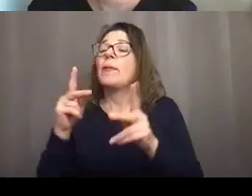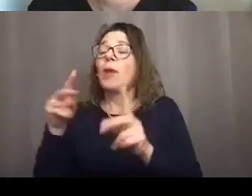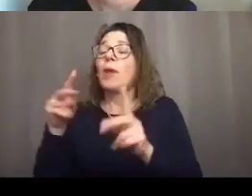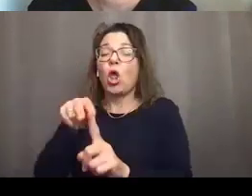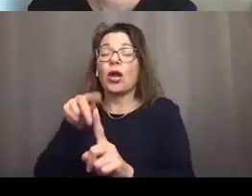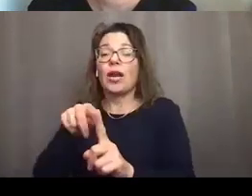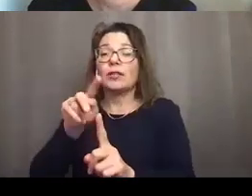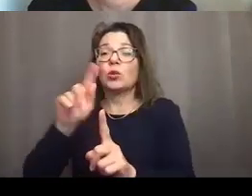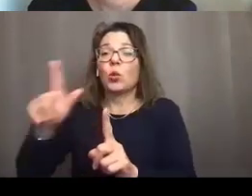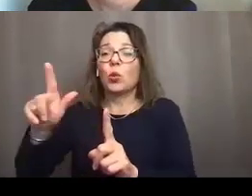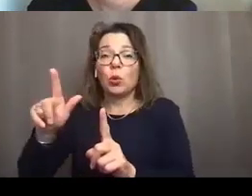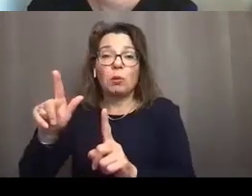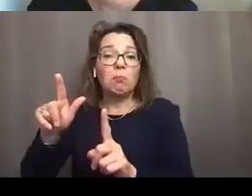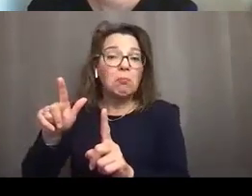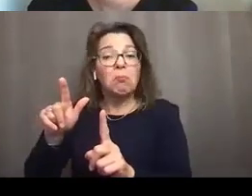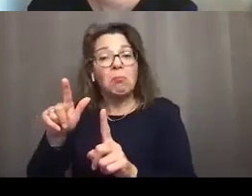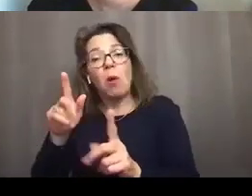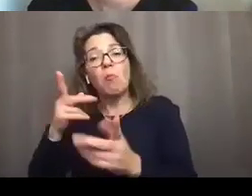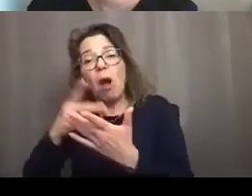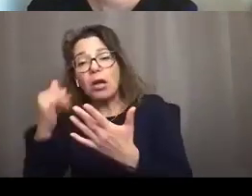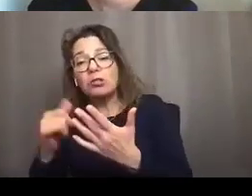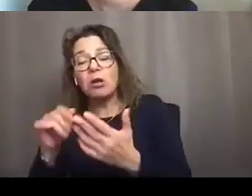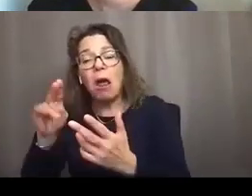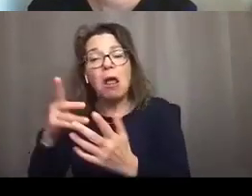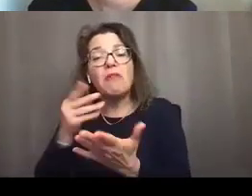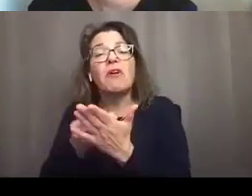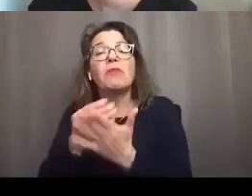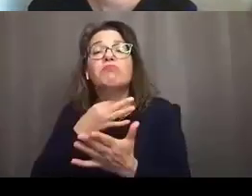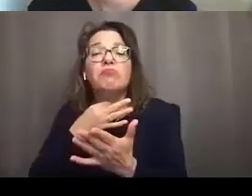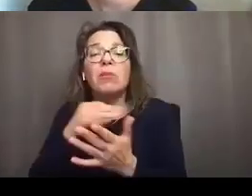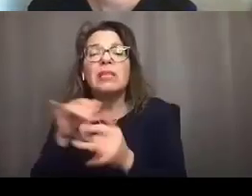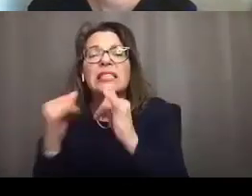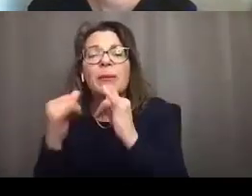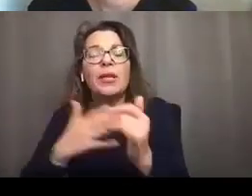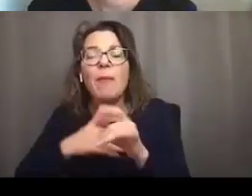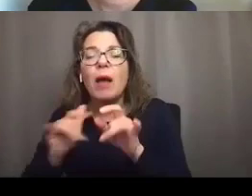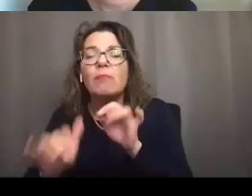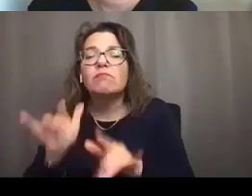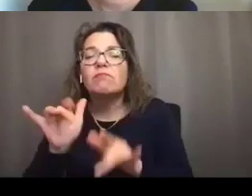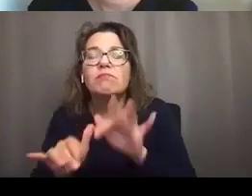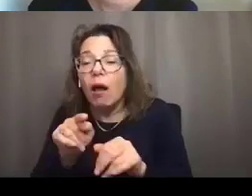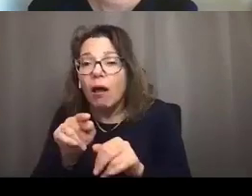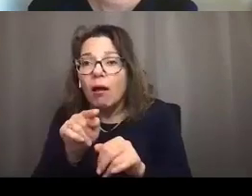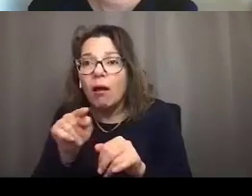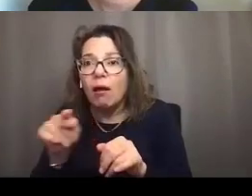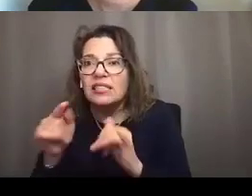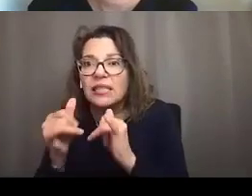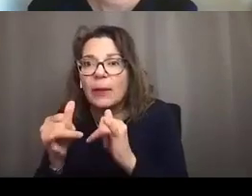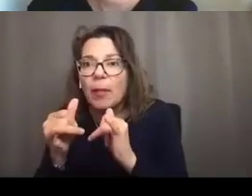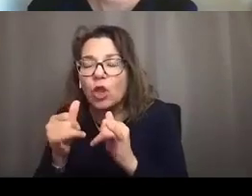to see projects that NIH funds that's like their own, and they see things that are very similar,